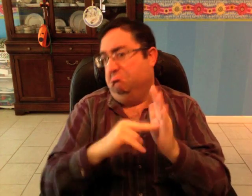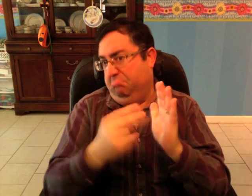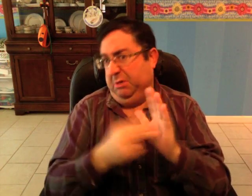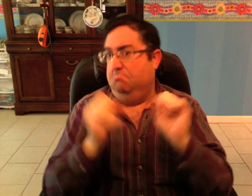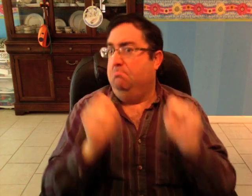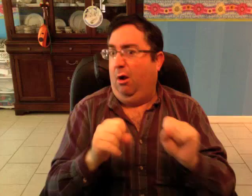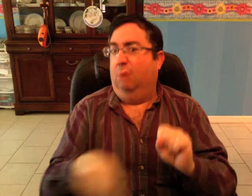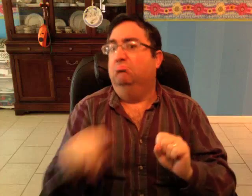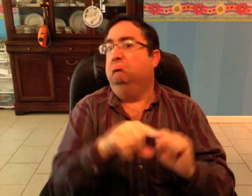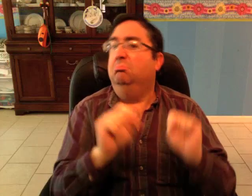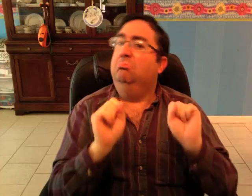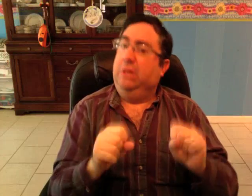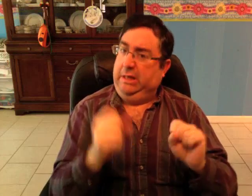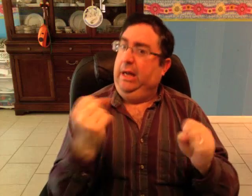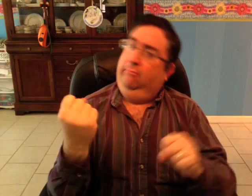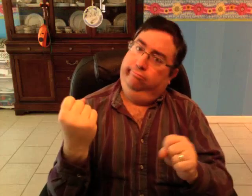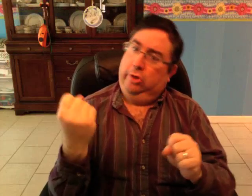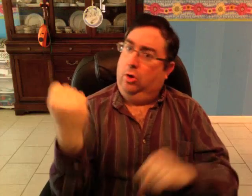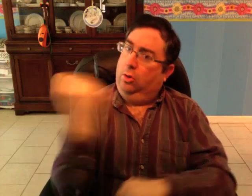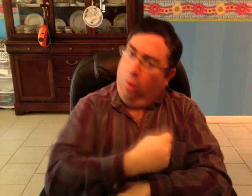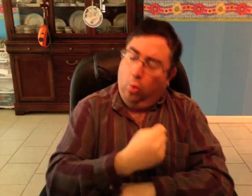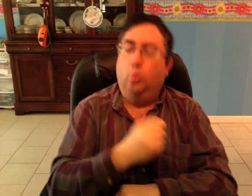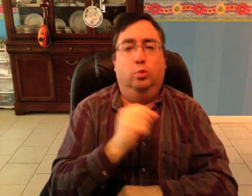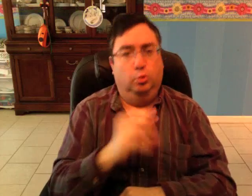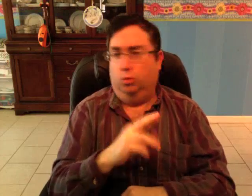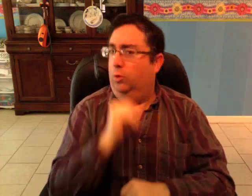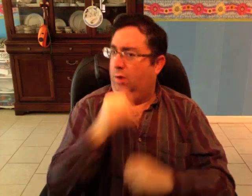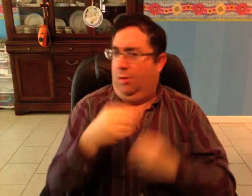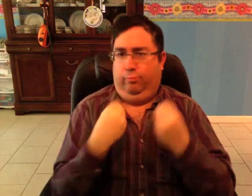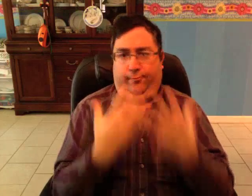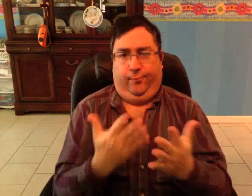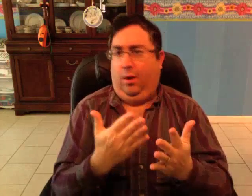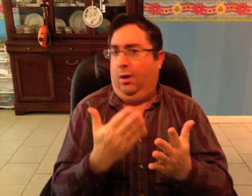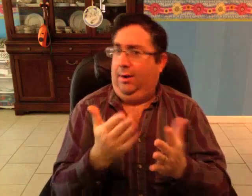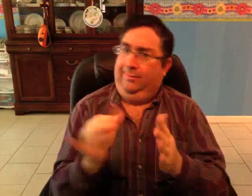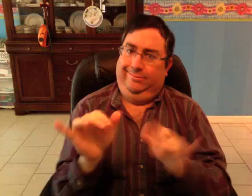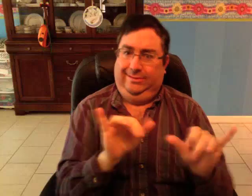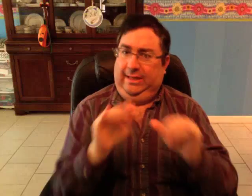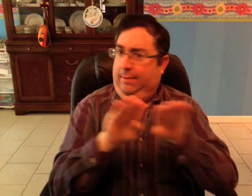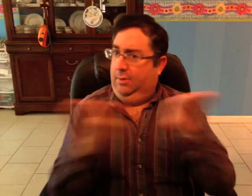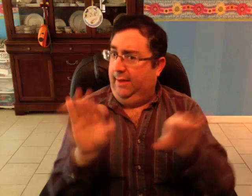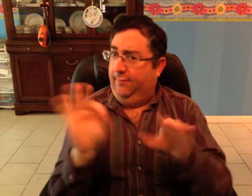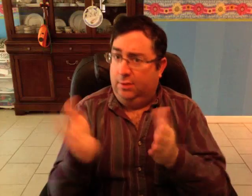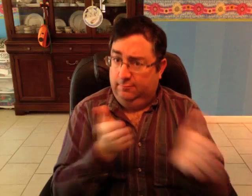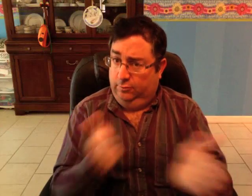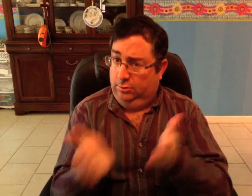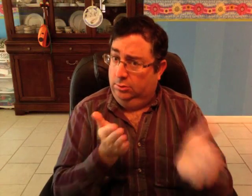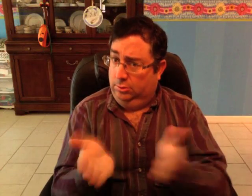which means that they could close or would be unable to provide the same level of services.